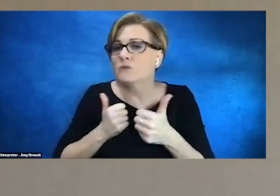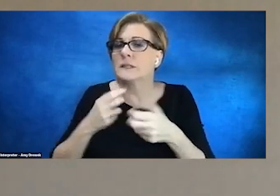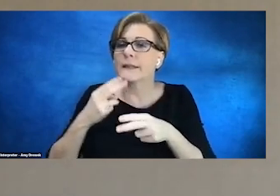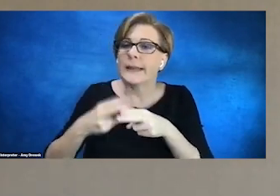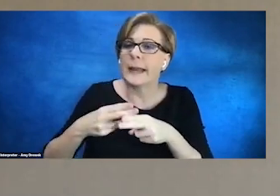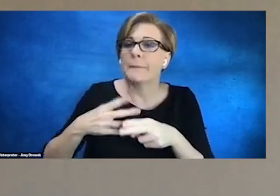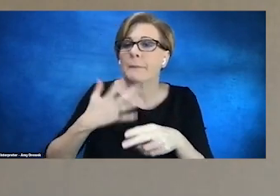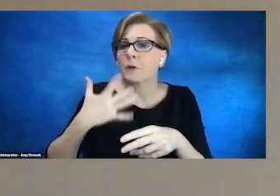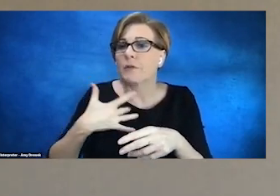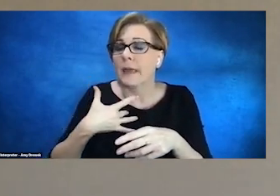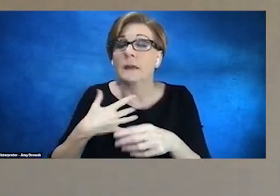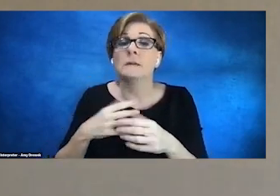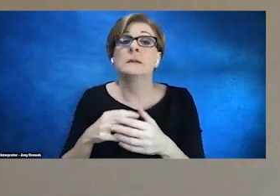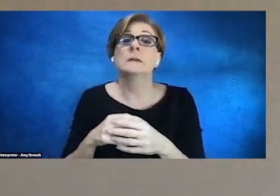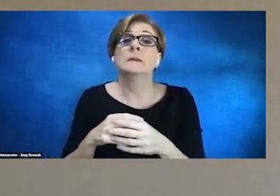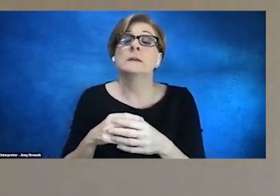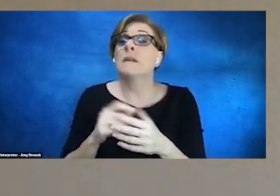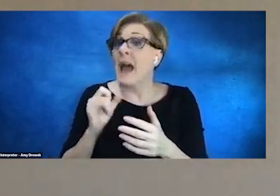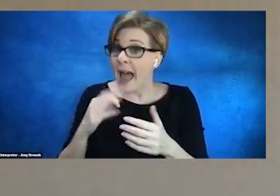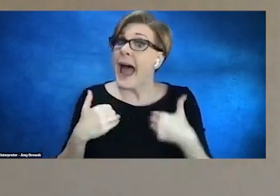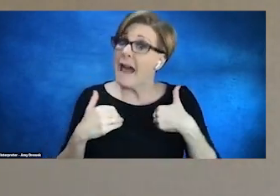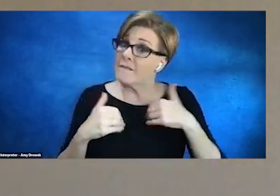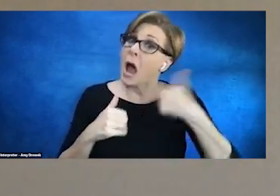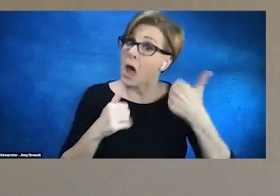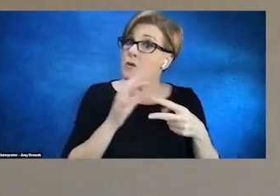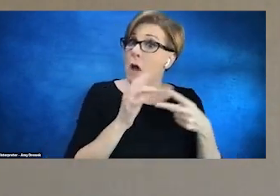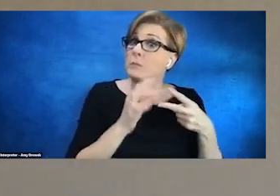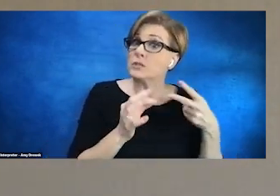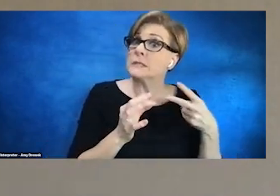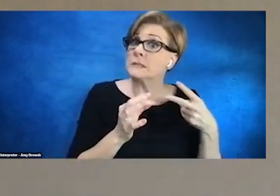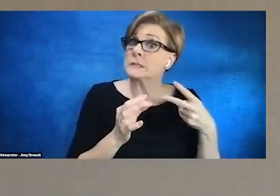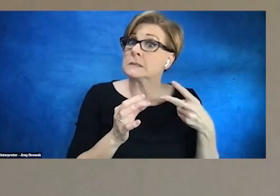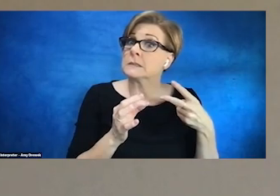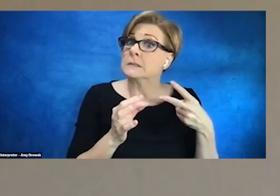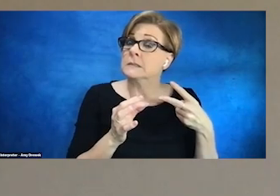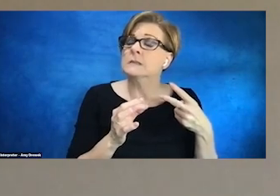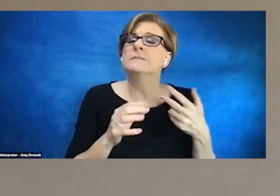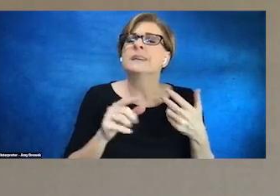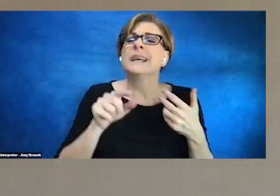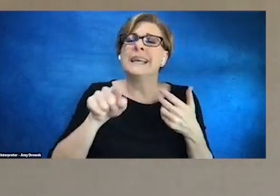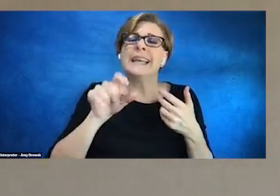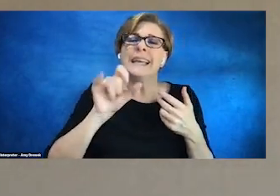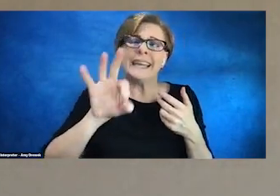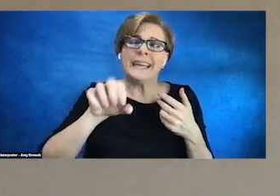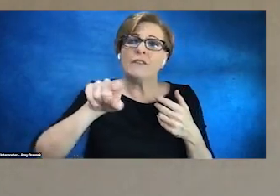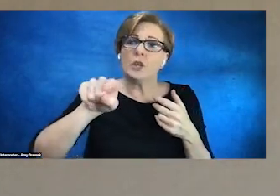that's what they will select here but there are other options we have our website if you just go